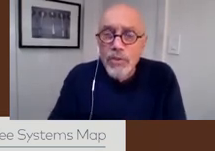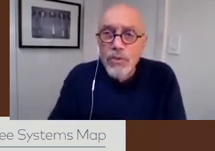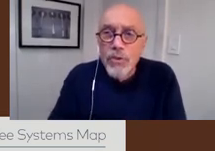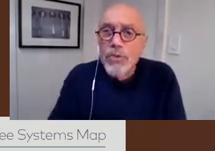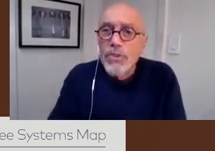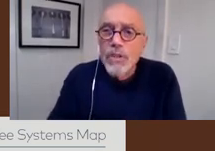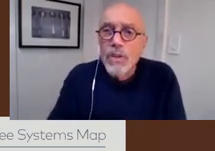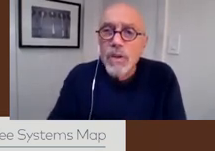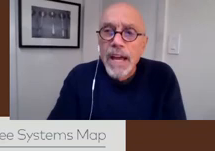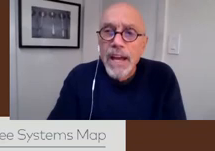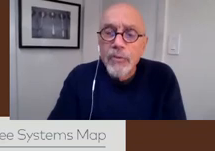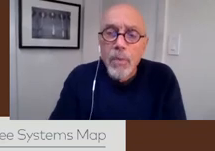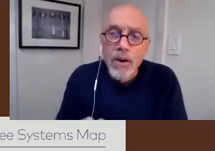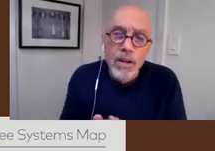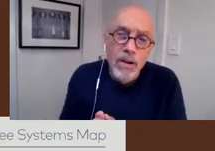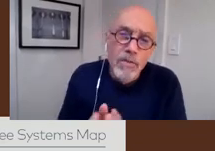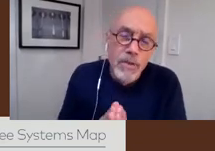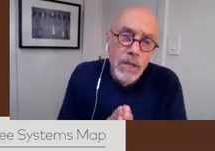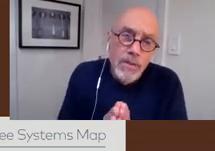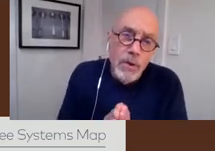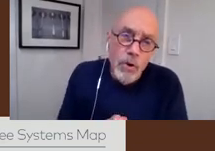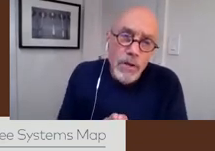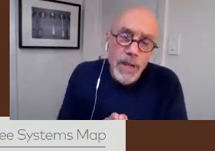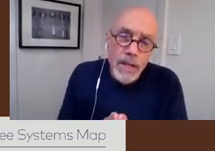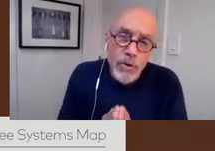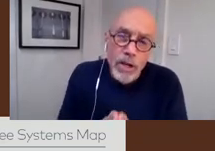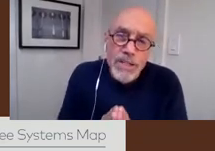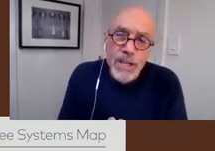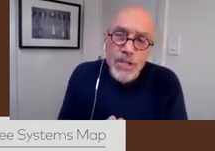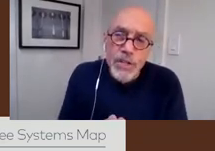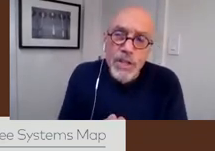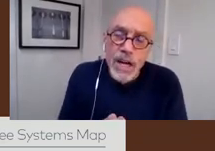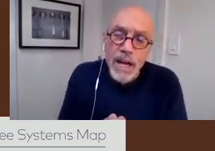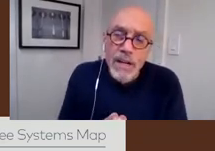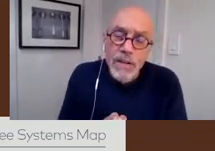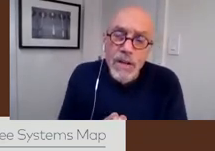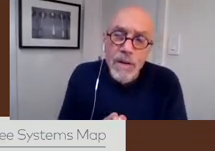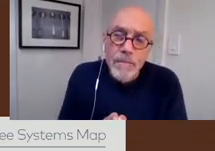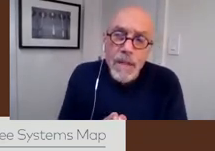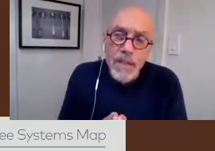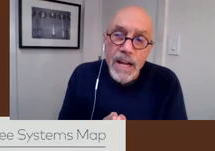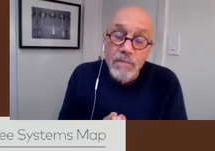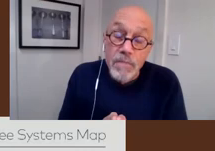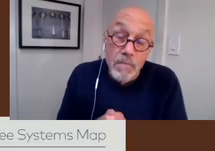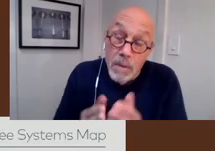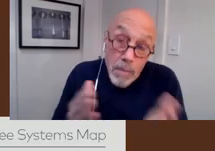introduced as part of the work that an organization that I am a